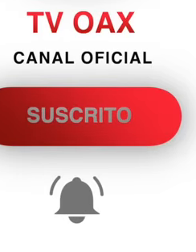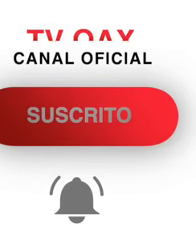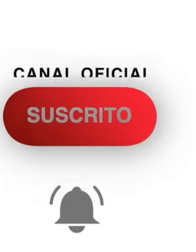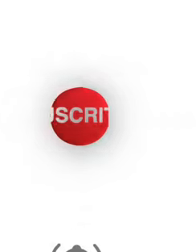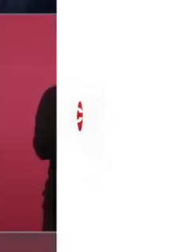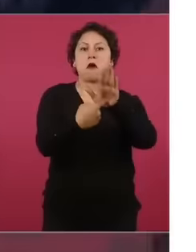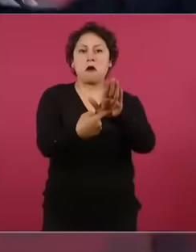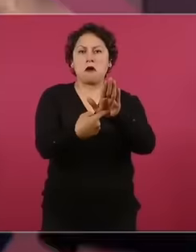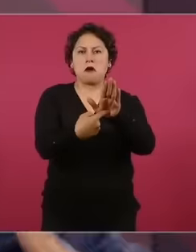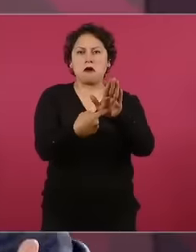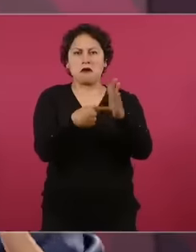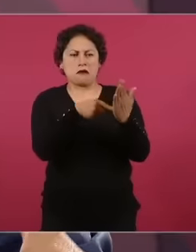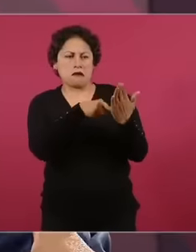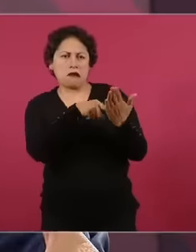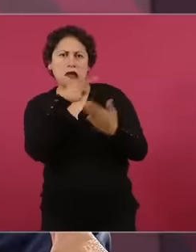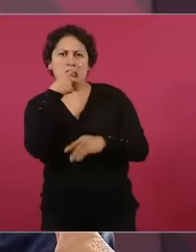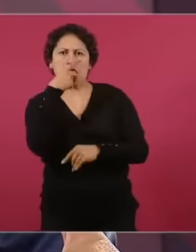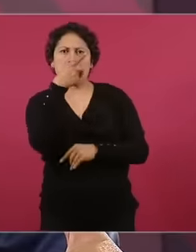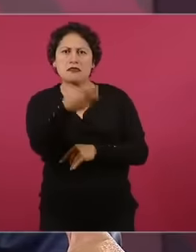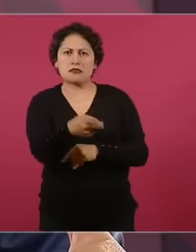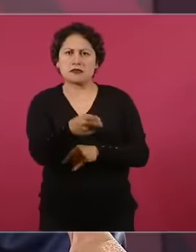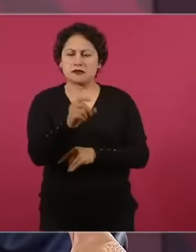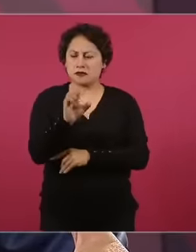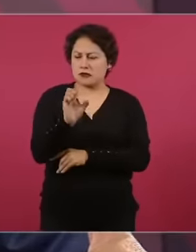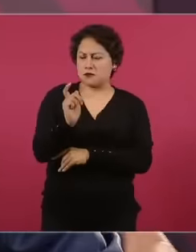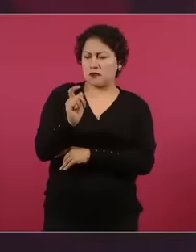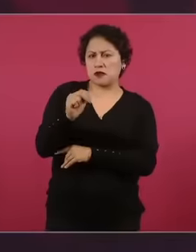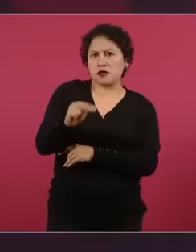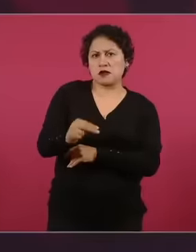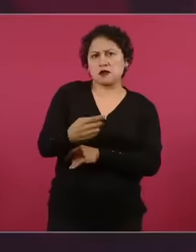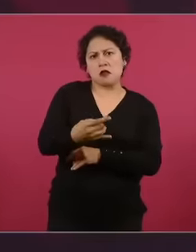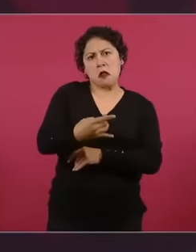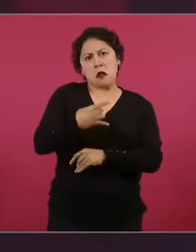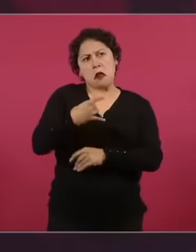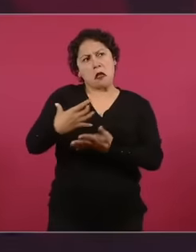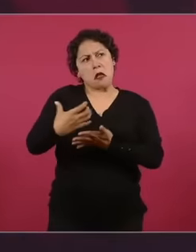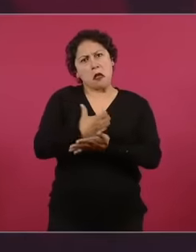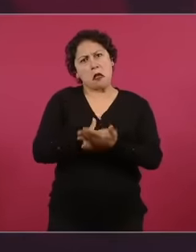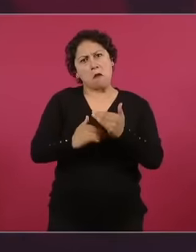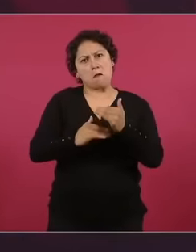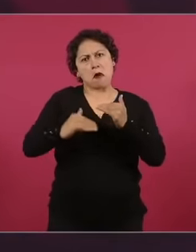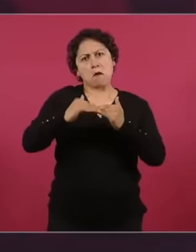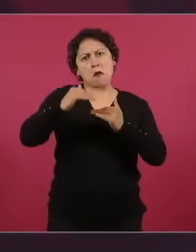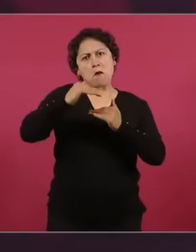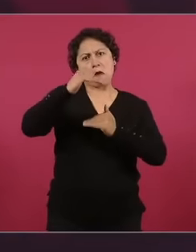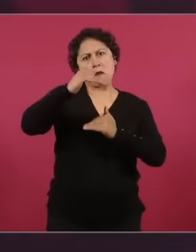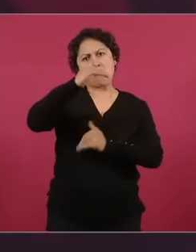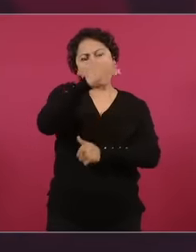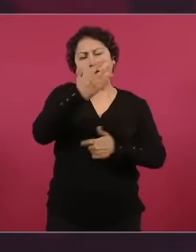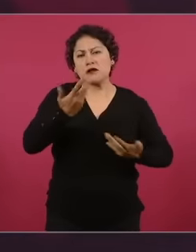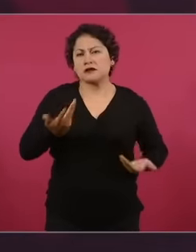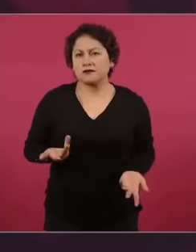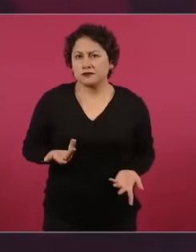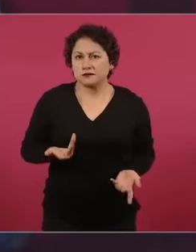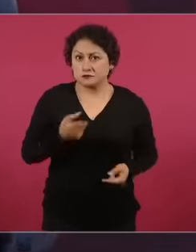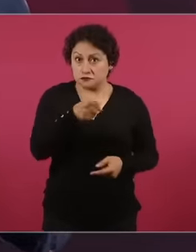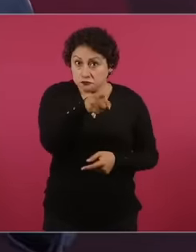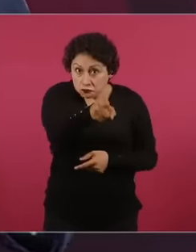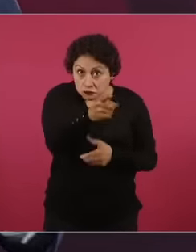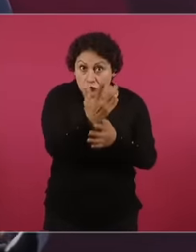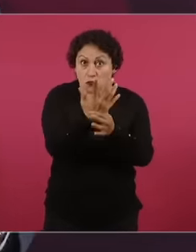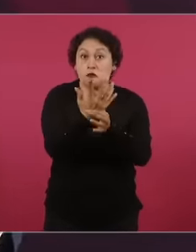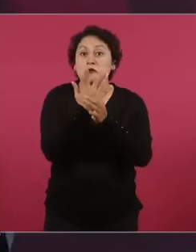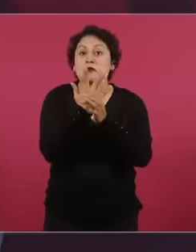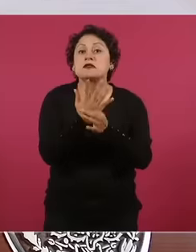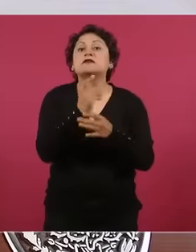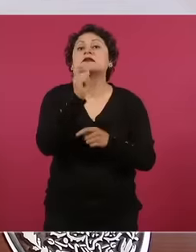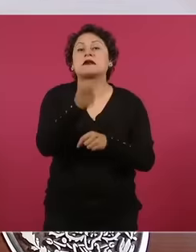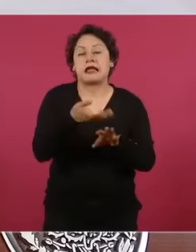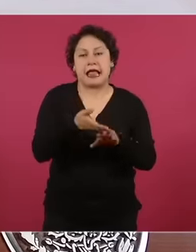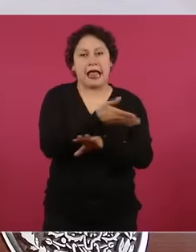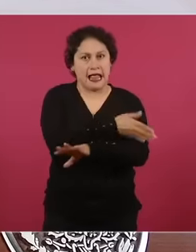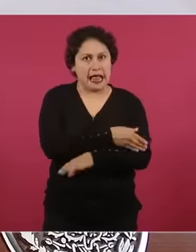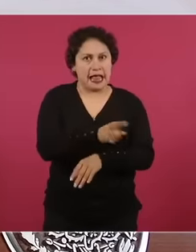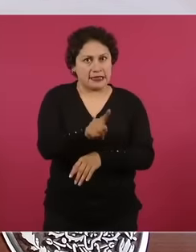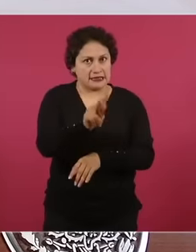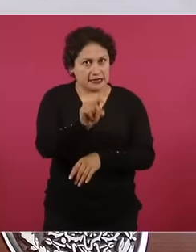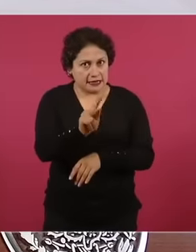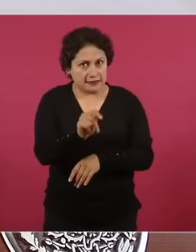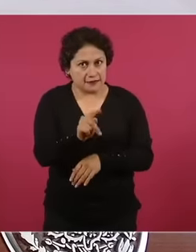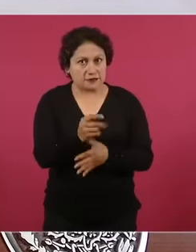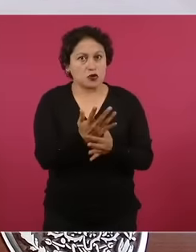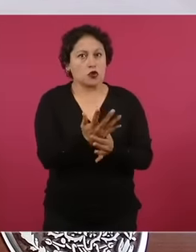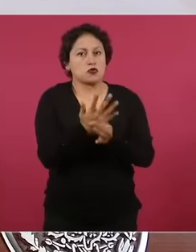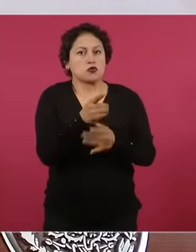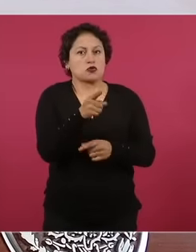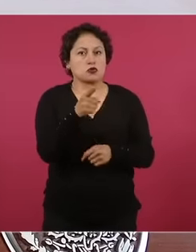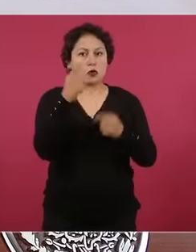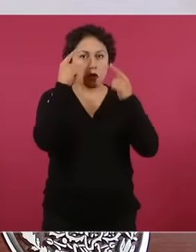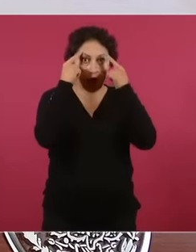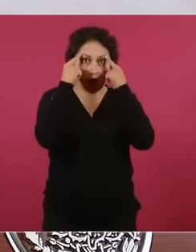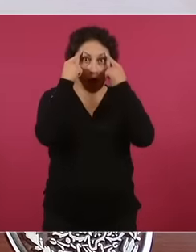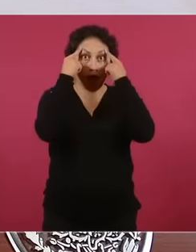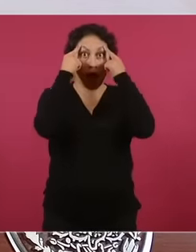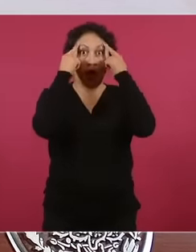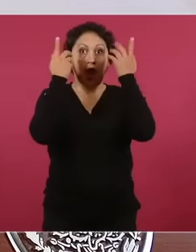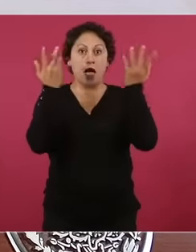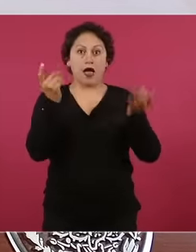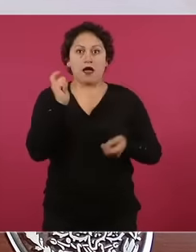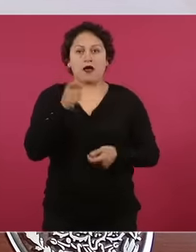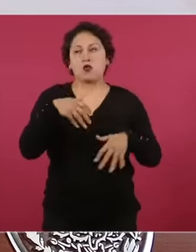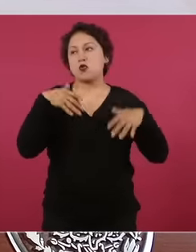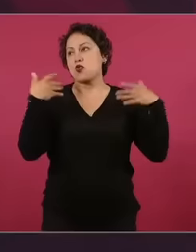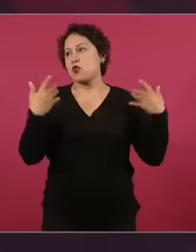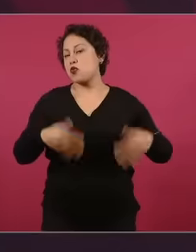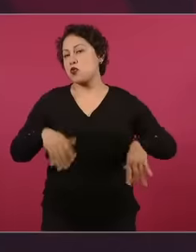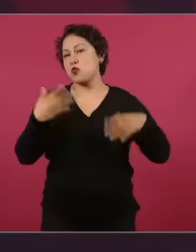roof and you commented on your program, raising your eyebrows that he was unattainable.